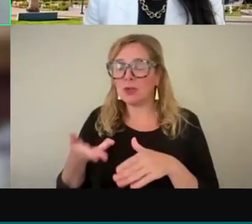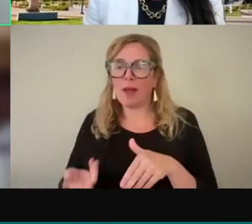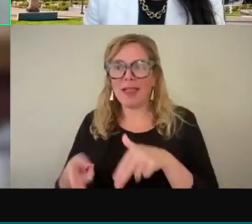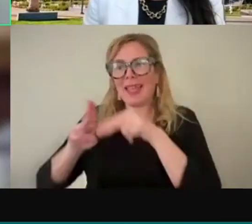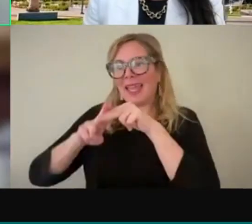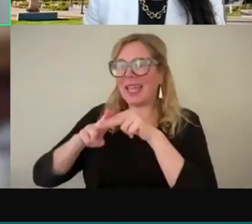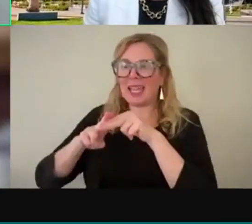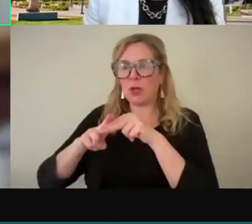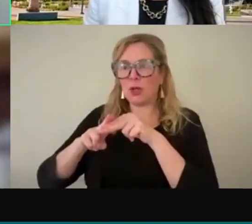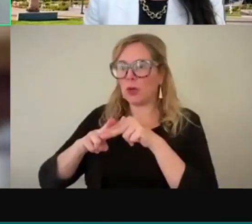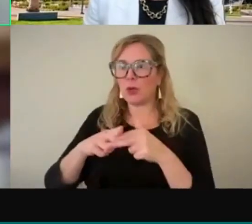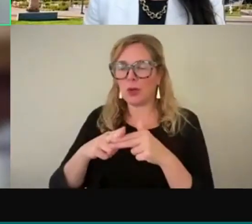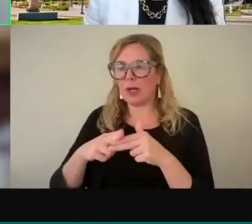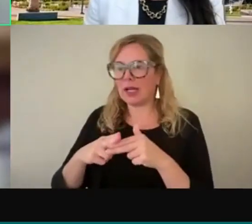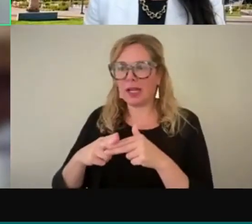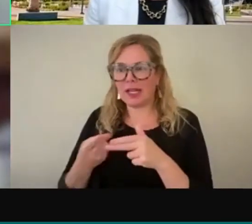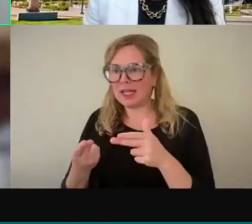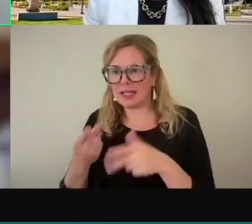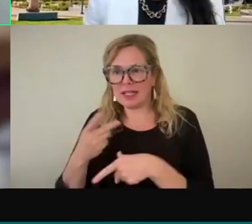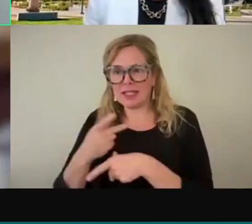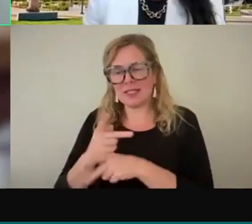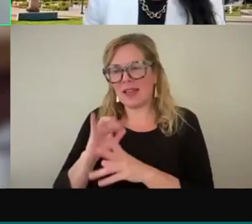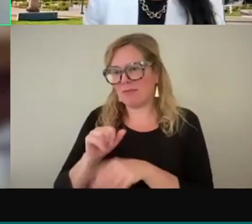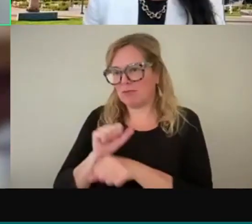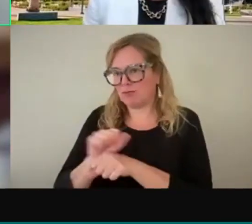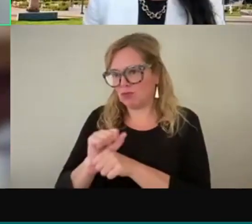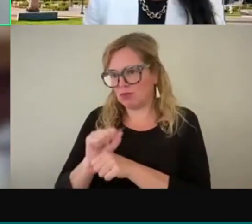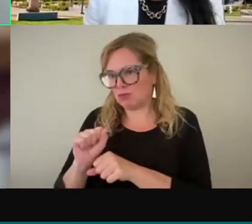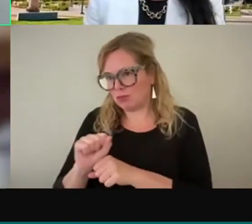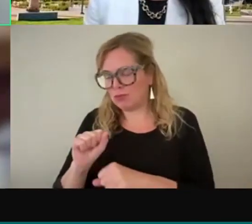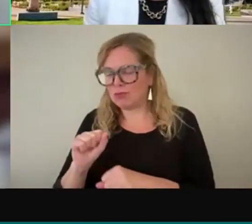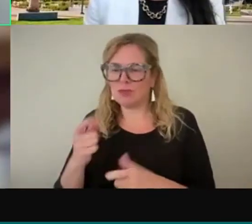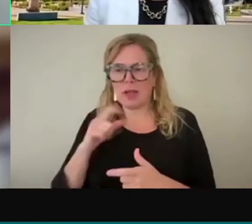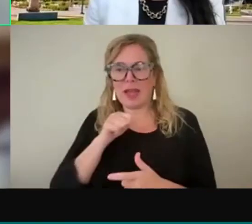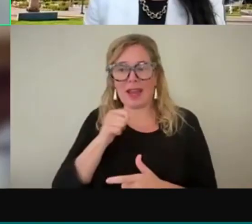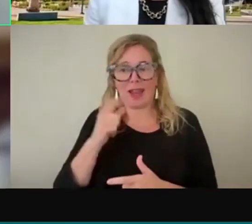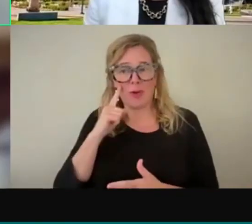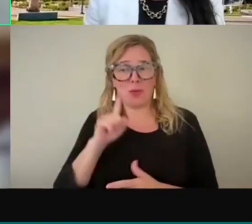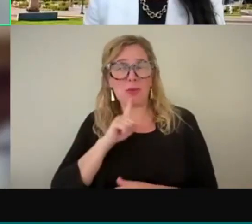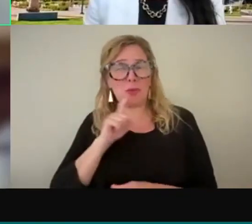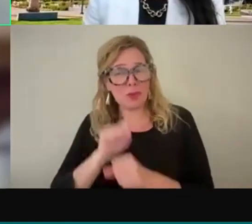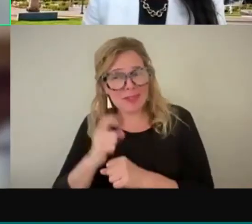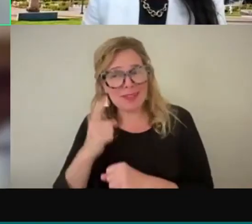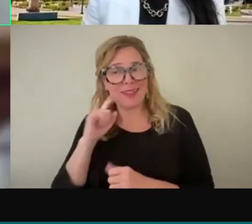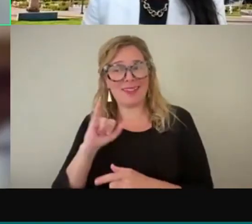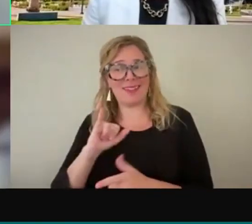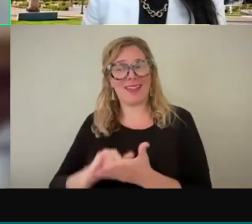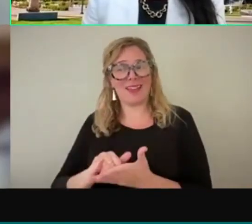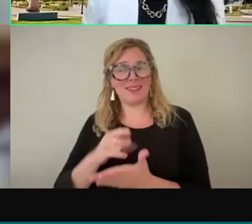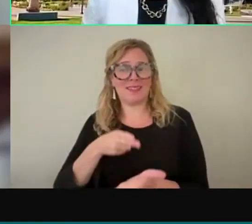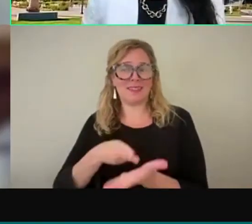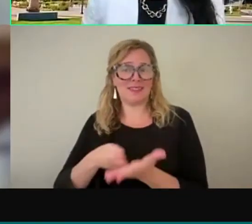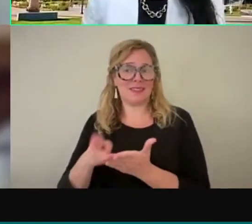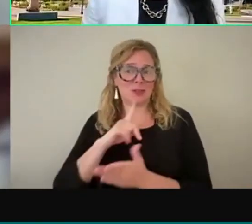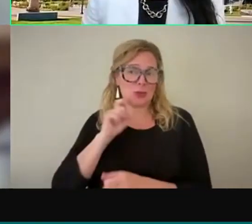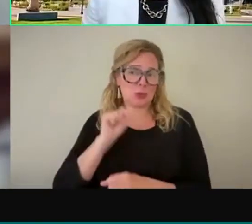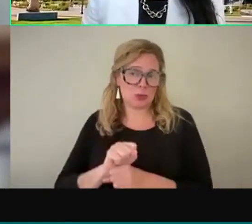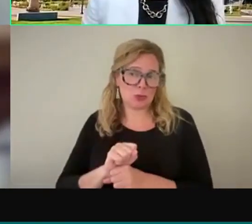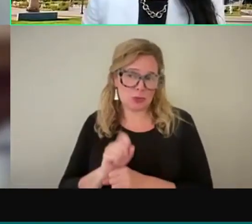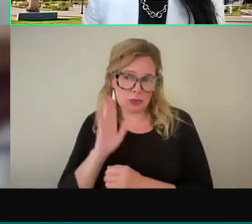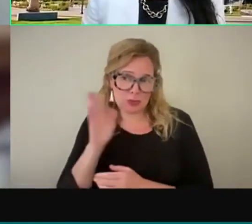I don't think that that's necessarily true. >> Sharon Sha: I was only saying that,